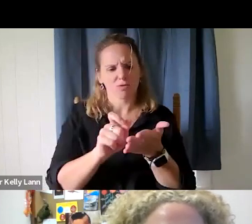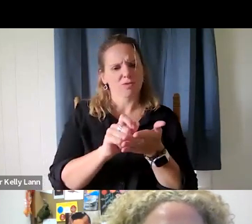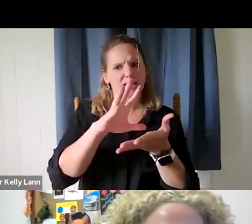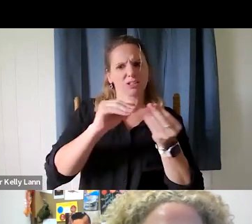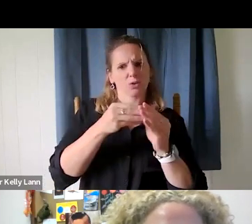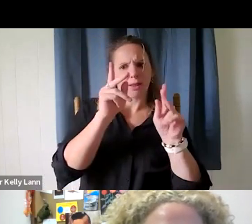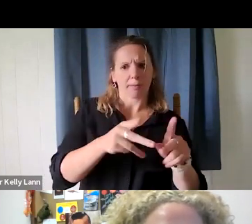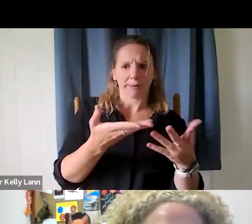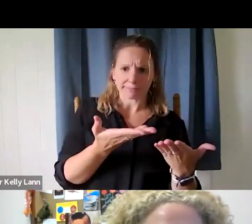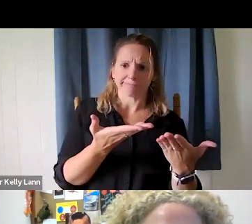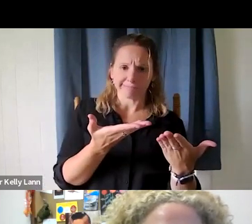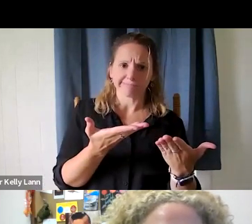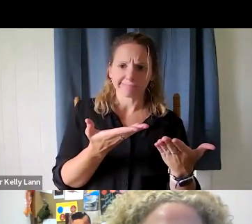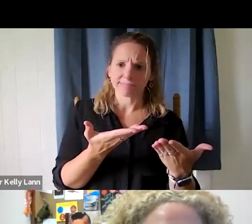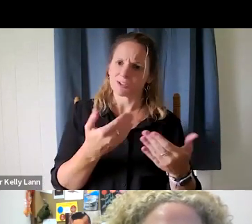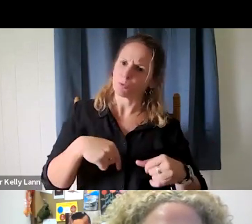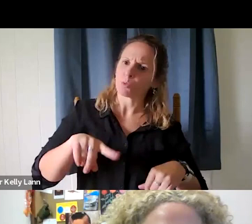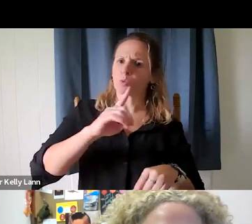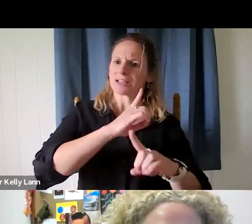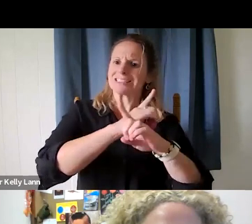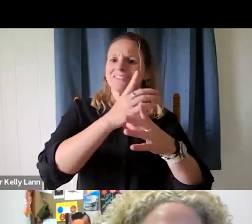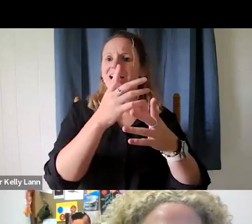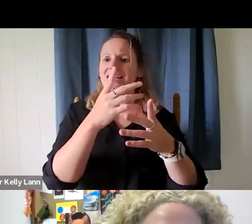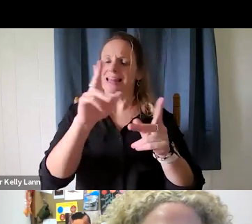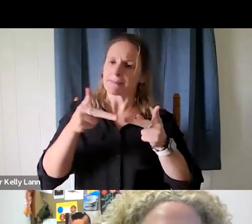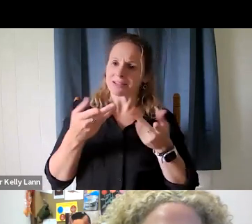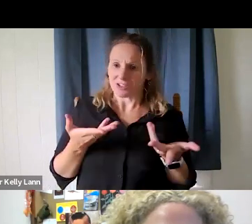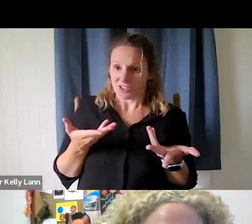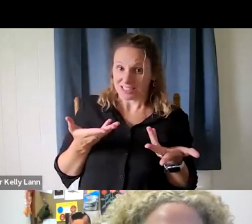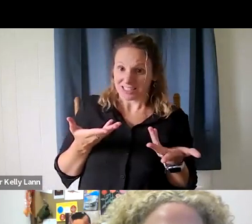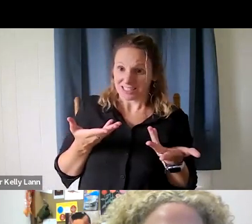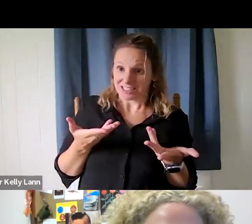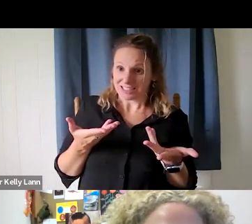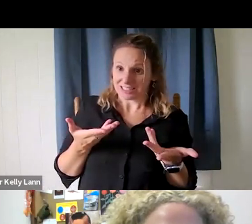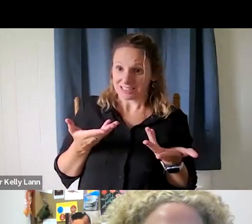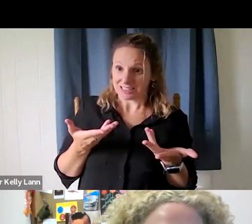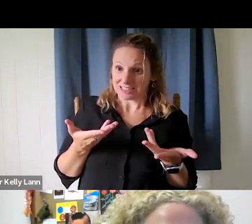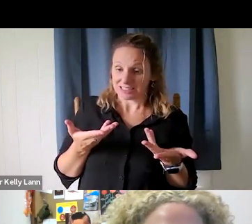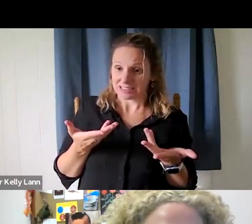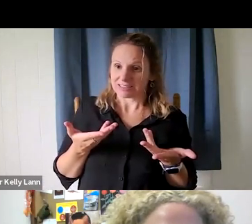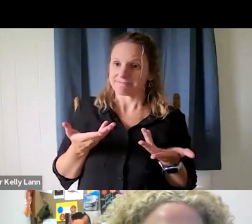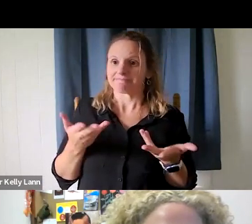So we're defending our position. I sort of joke that the adjudicators